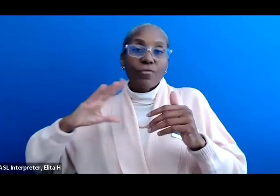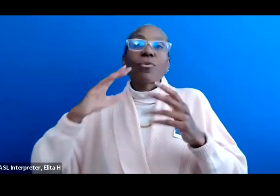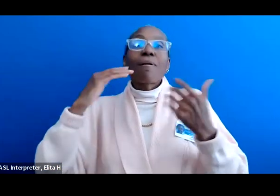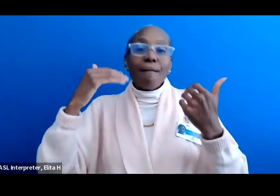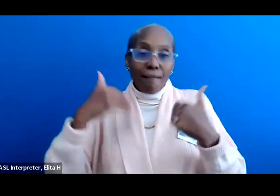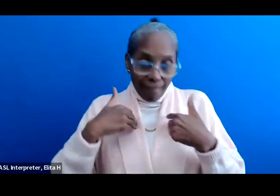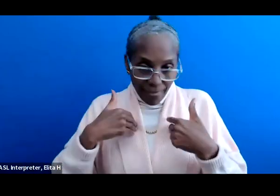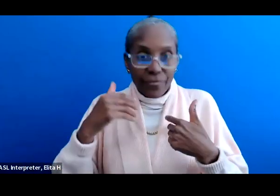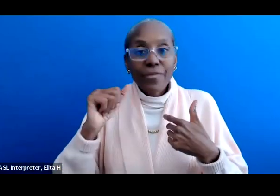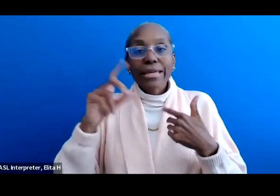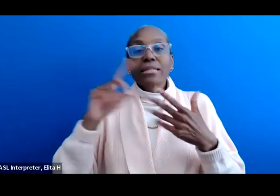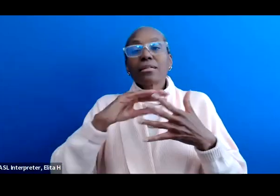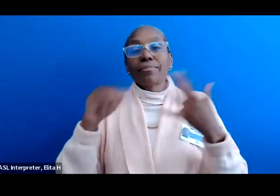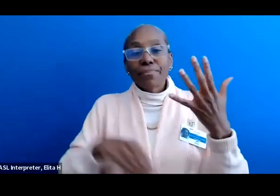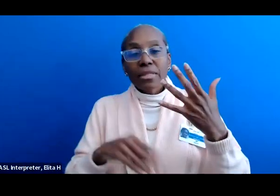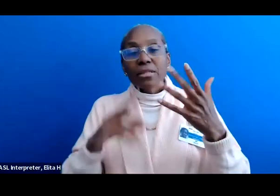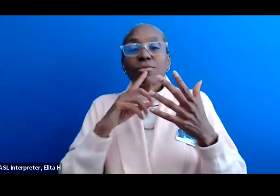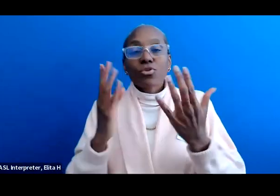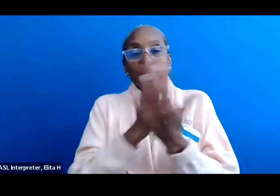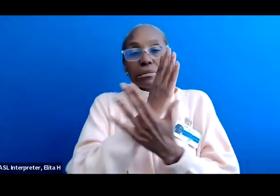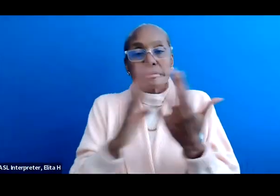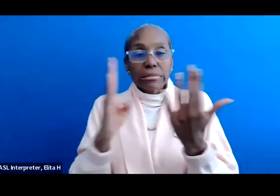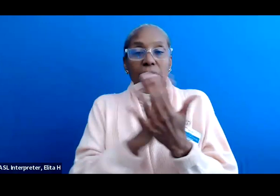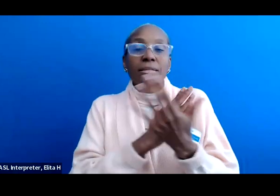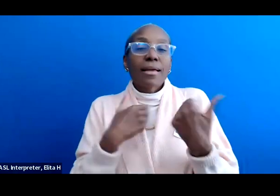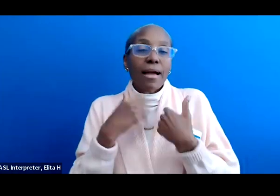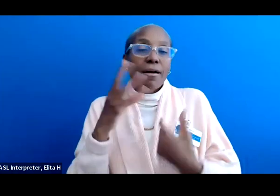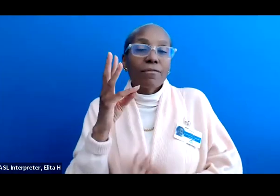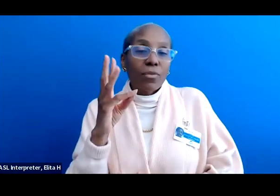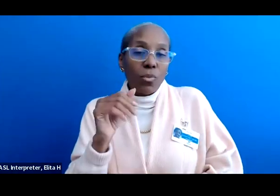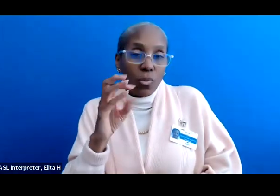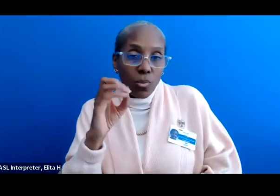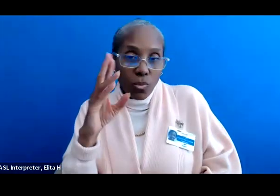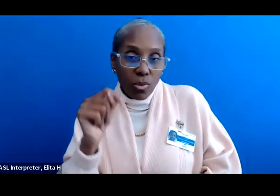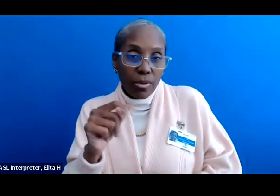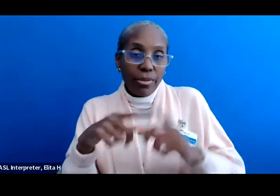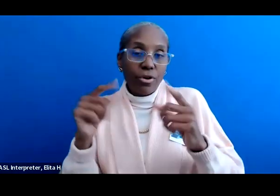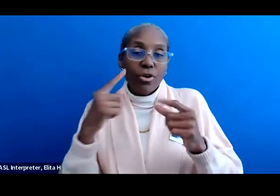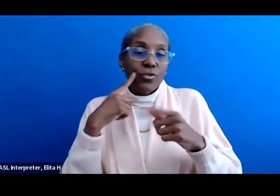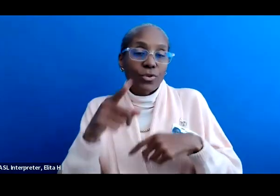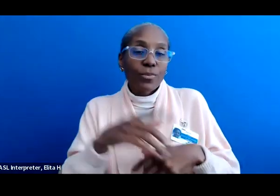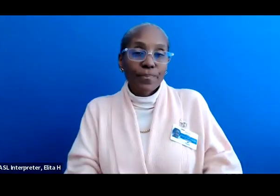If you are in that range, be sure you have those wallet cards. They are made for you that you'll know what to do.